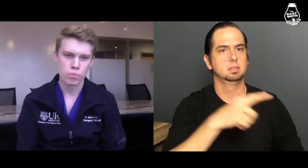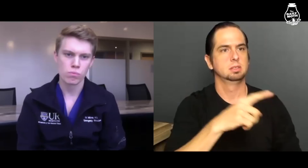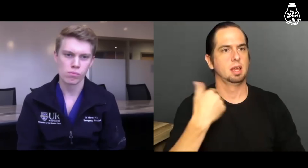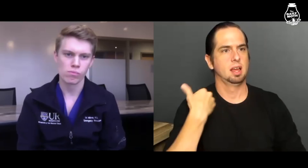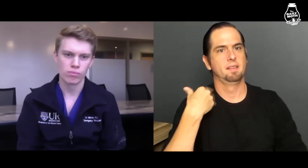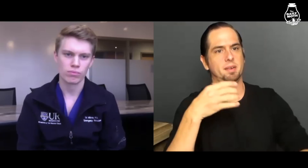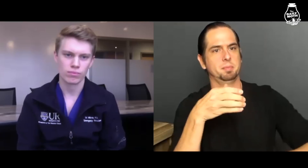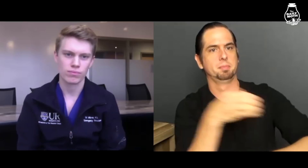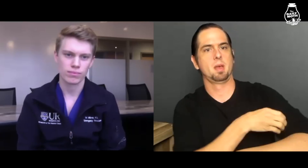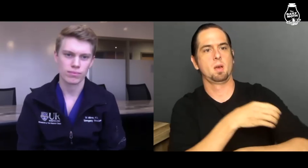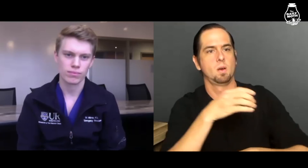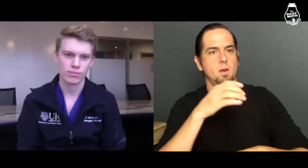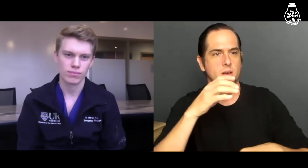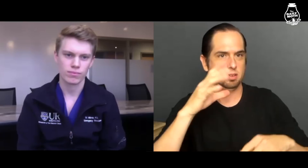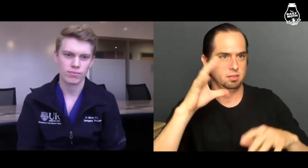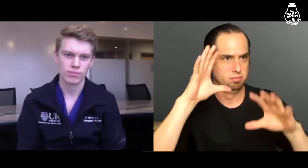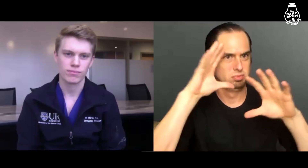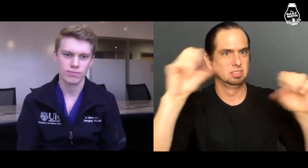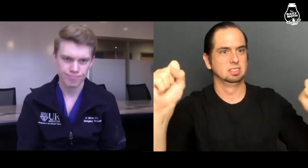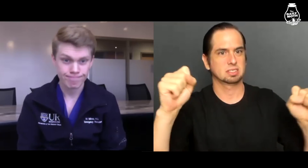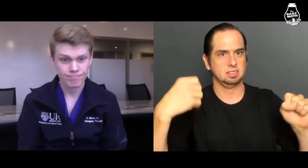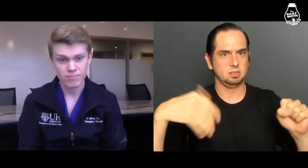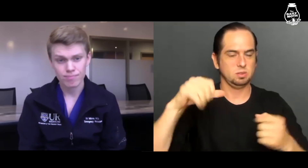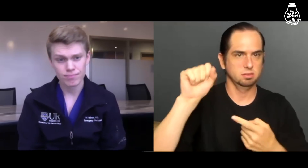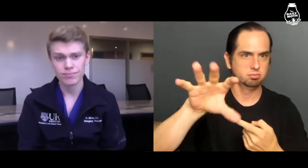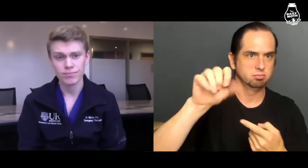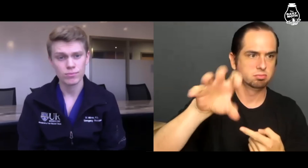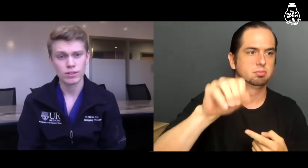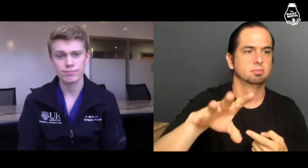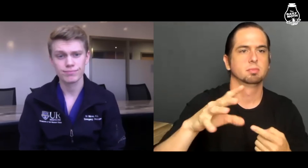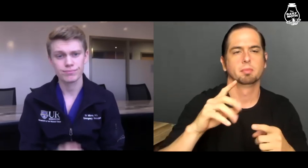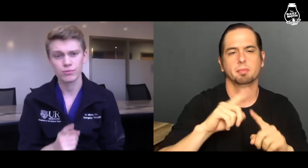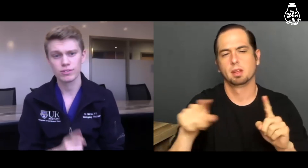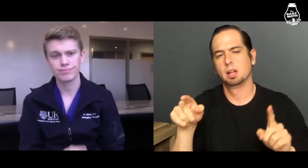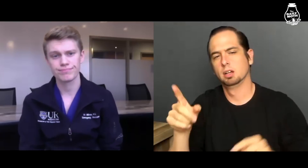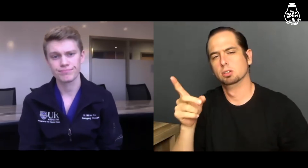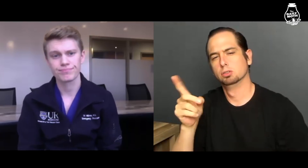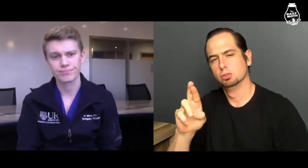but has the power as a president and he used his platform,